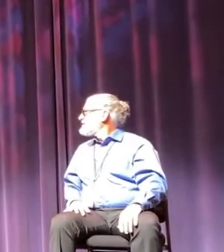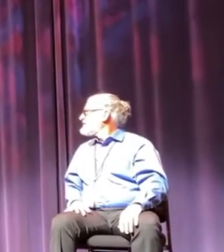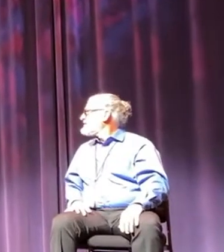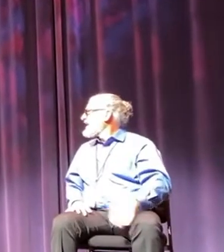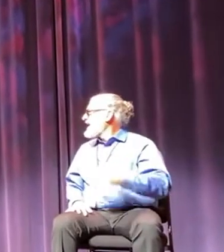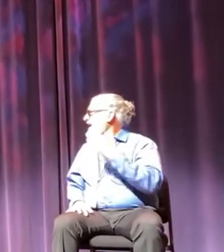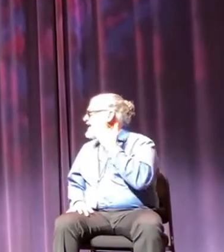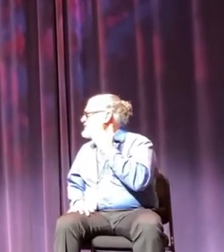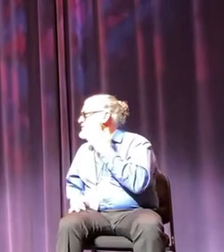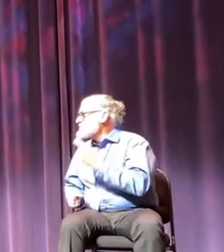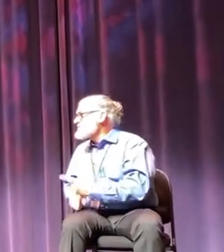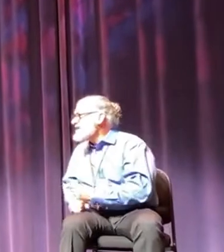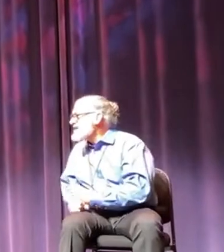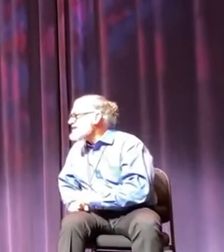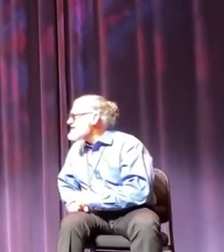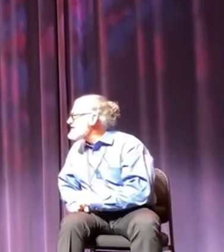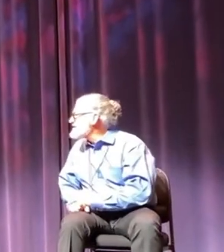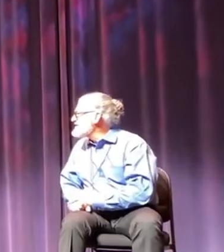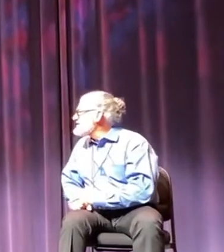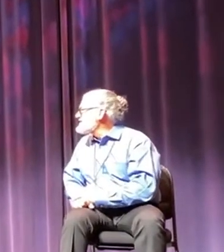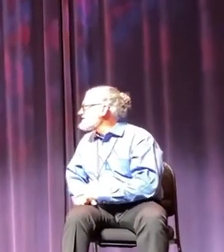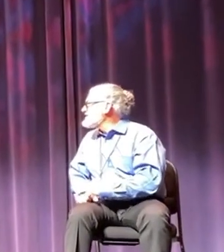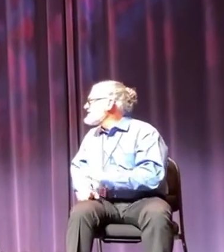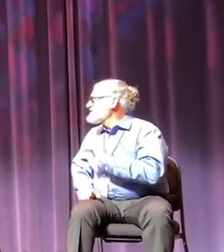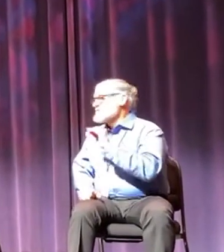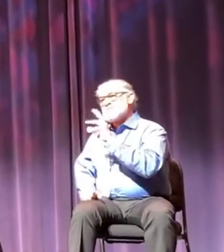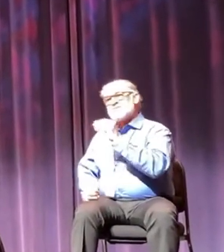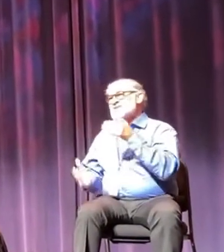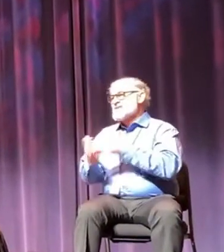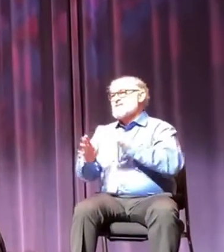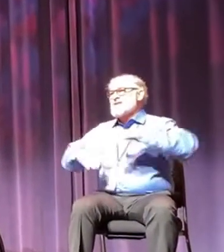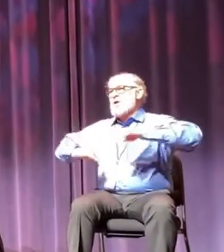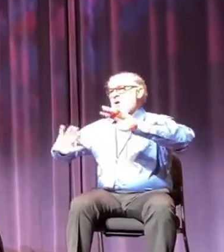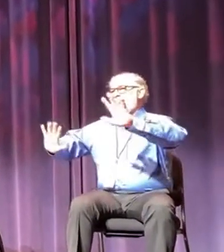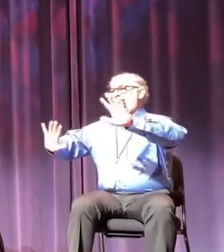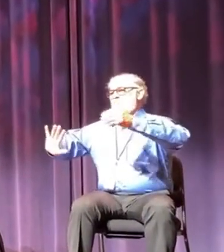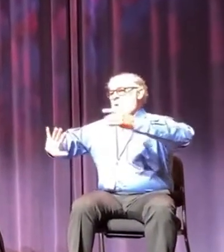I know, right? Oh, just wait, don't judge it yet, you don't know yet.